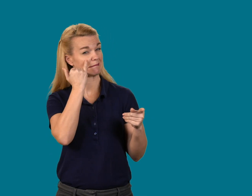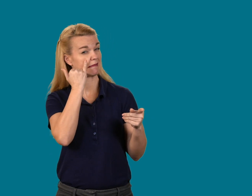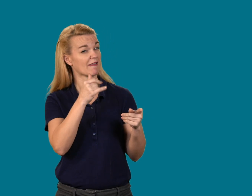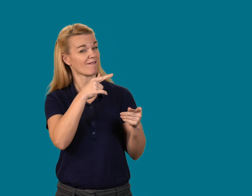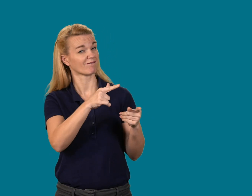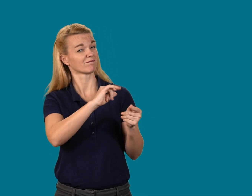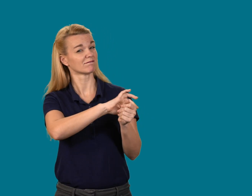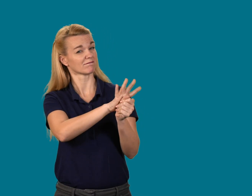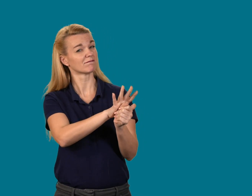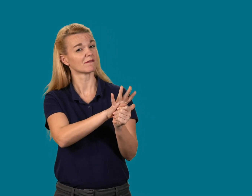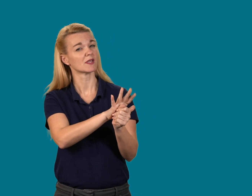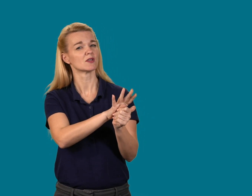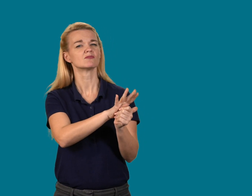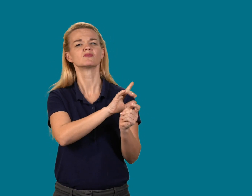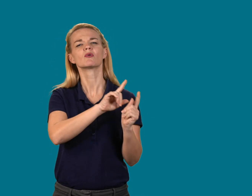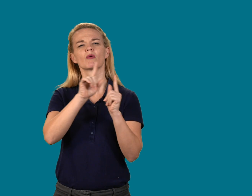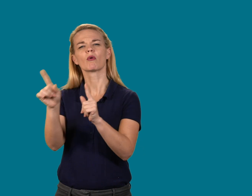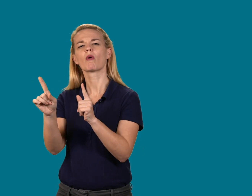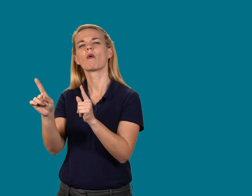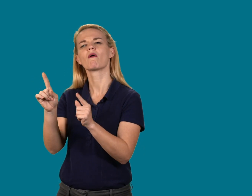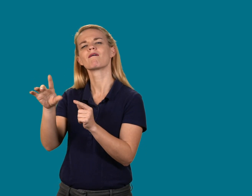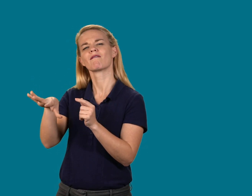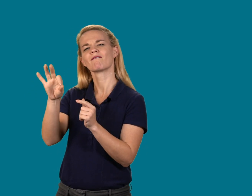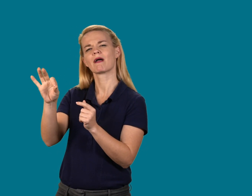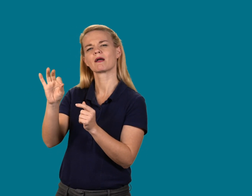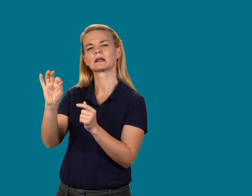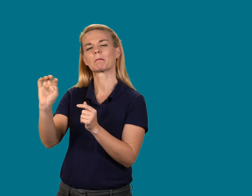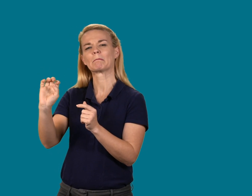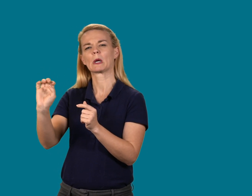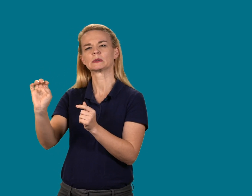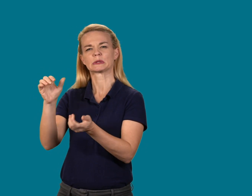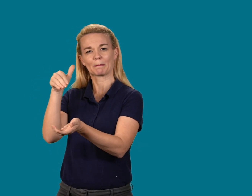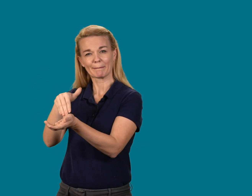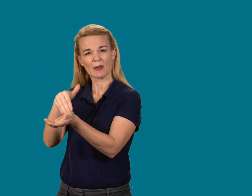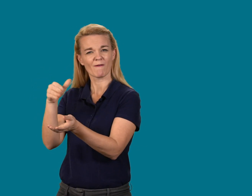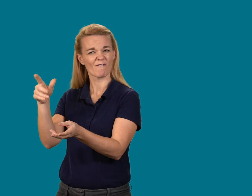If someone is showing any of these signs,